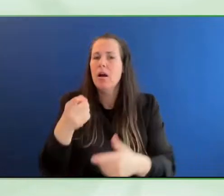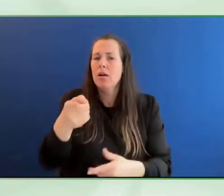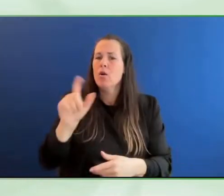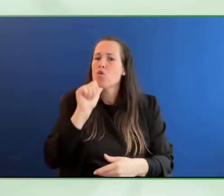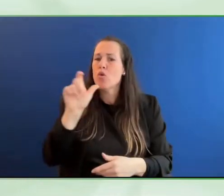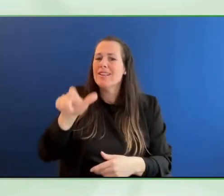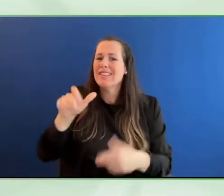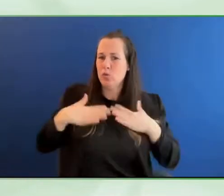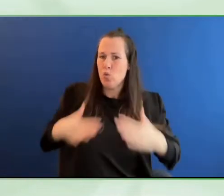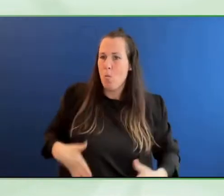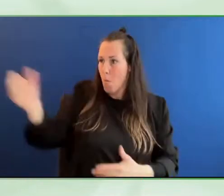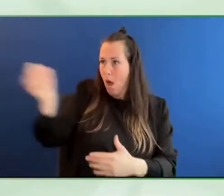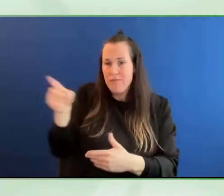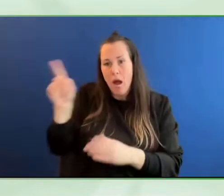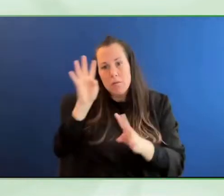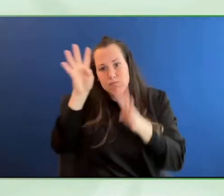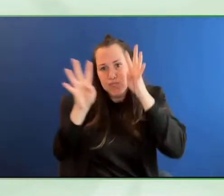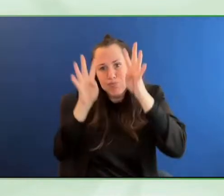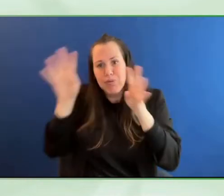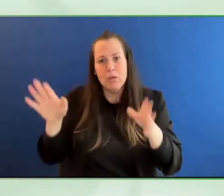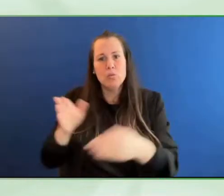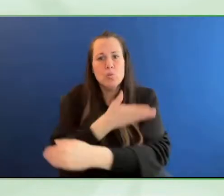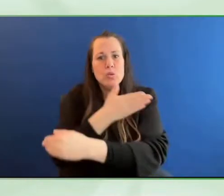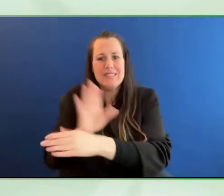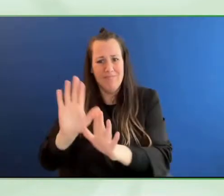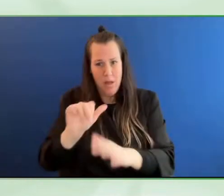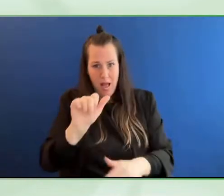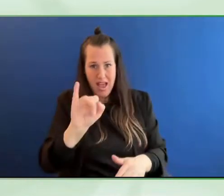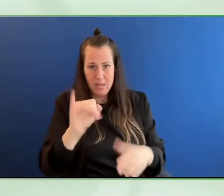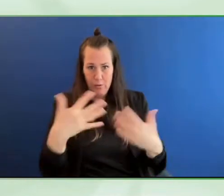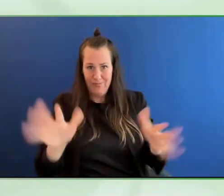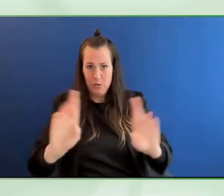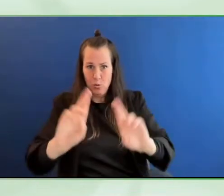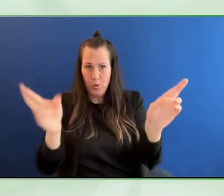What's really interesting to me about this international world, looking at the United